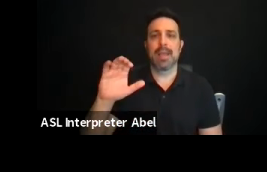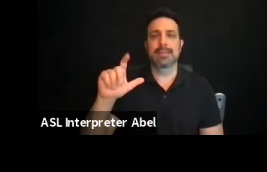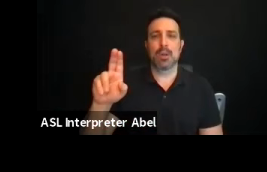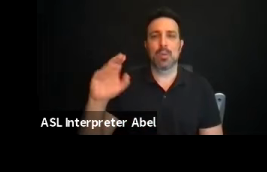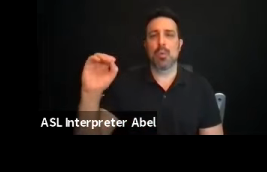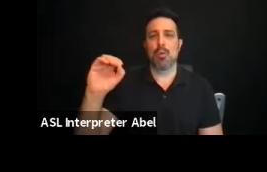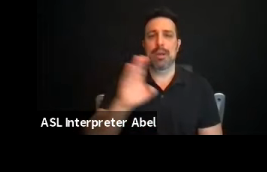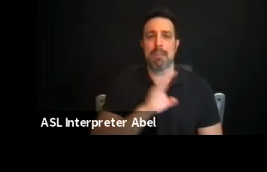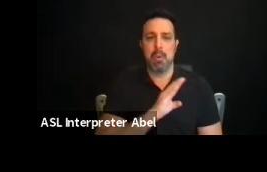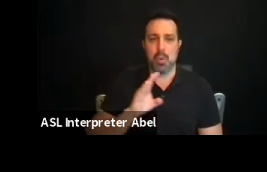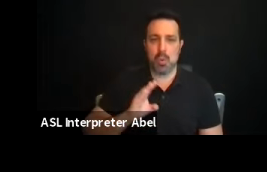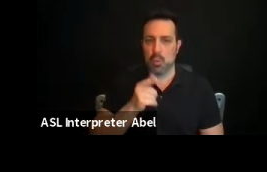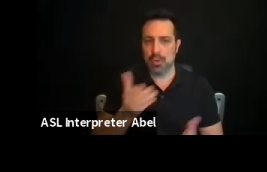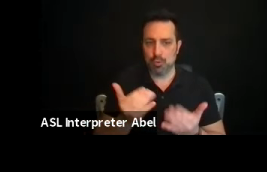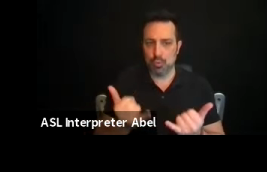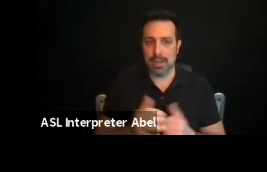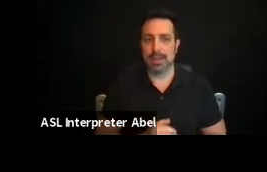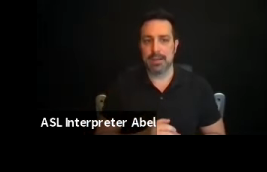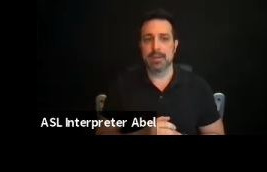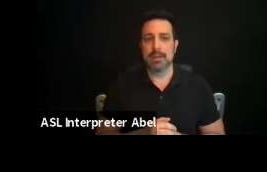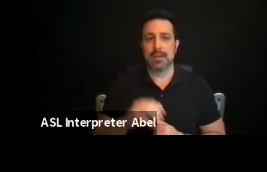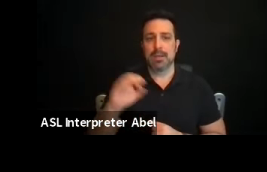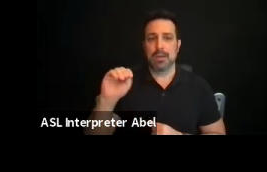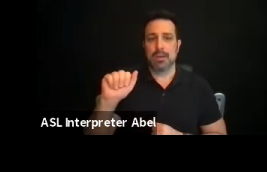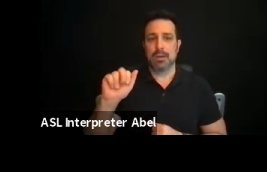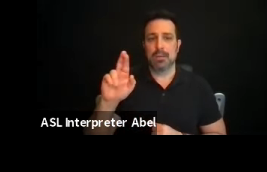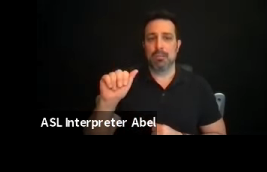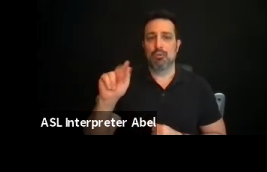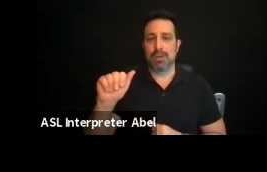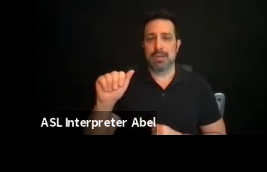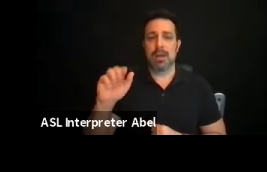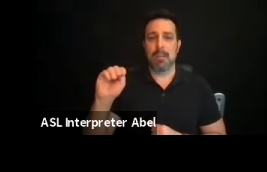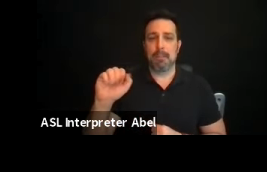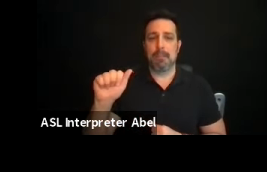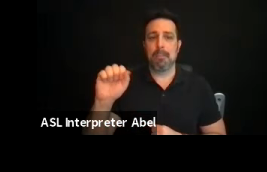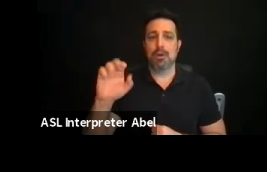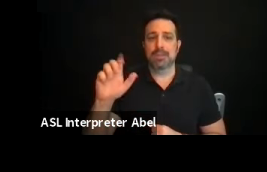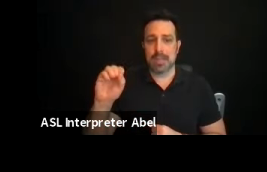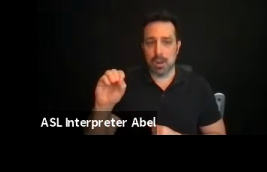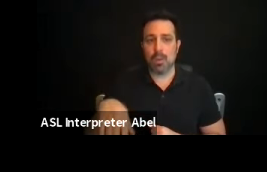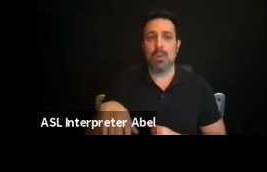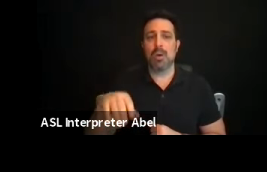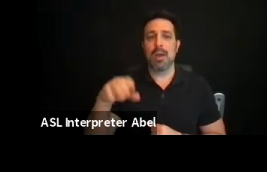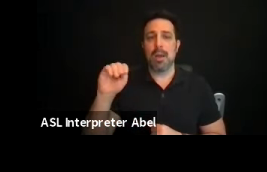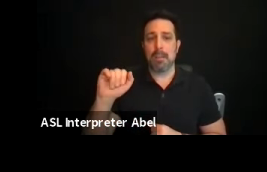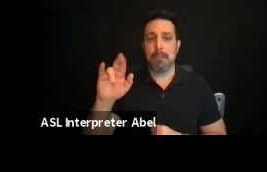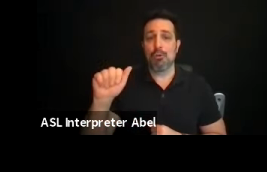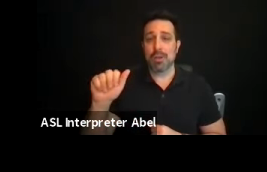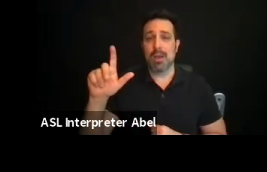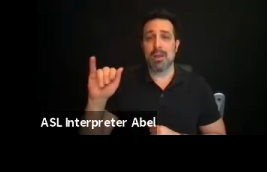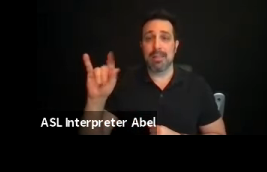lobby day efforts wonderfully and tremendously. Next, I'd like to introduce you to the ACLU